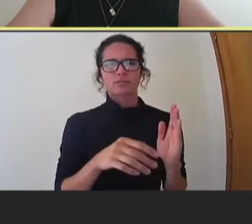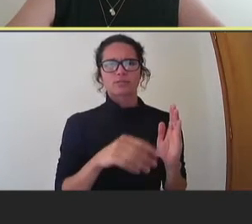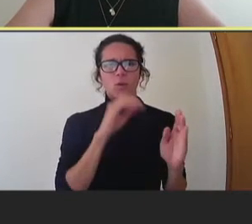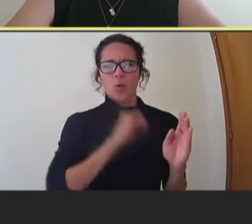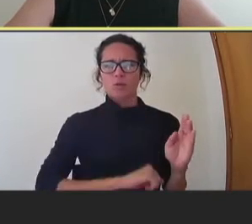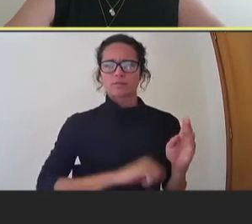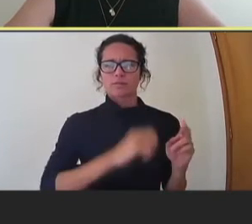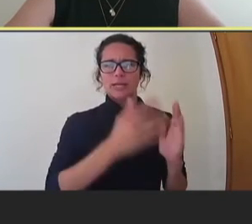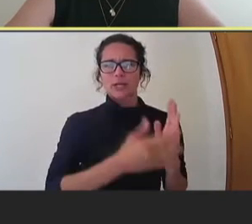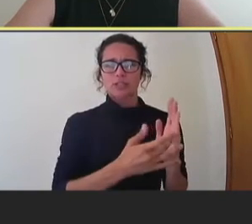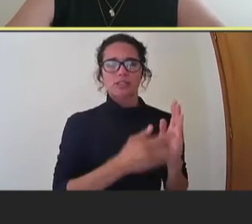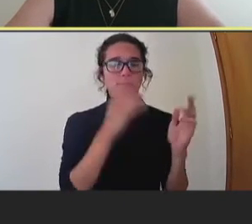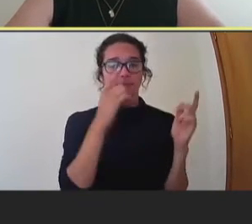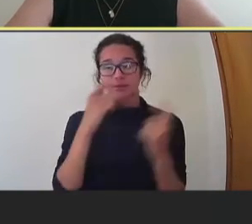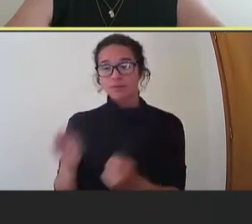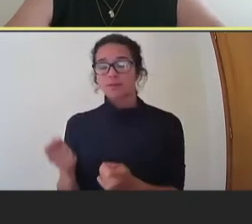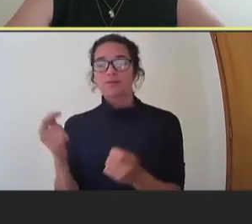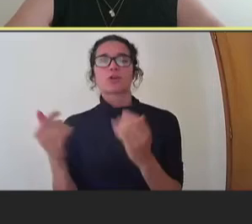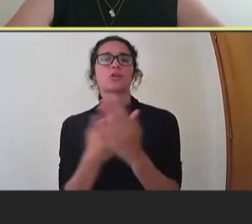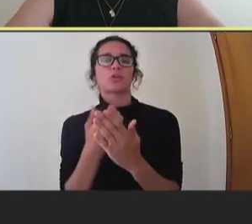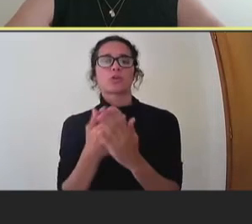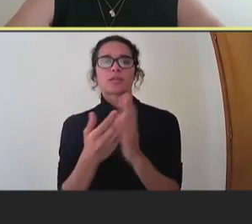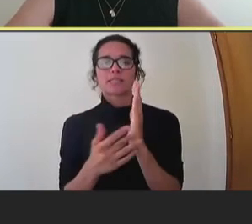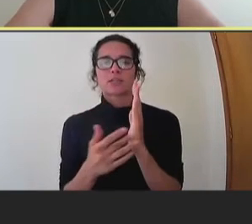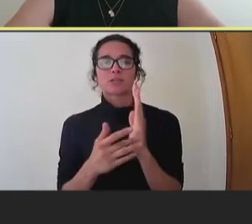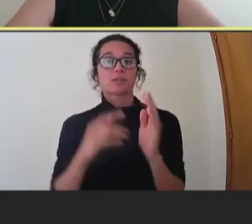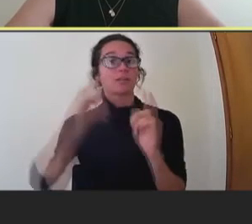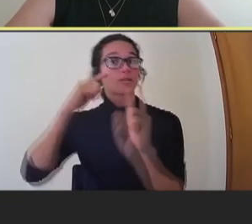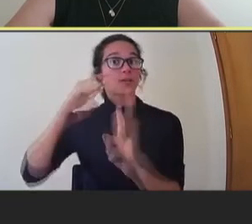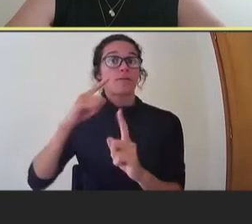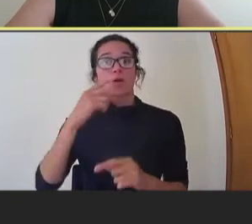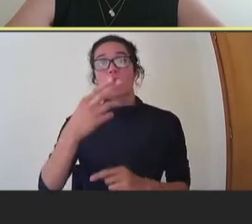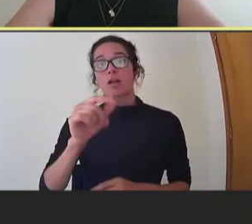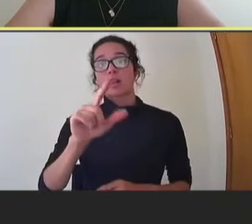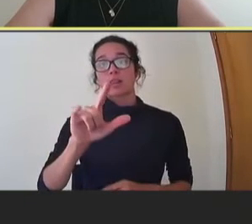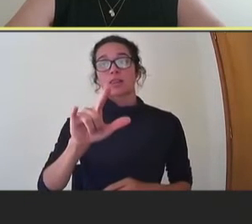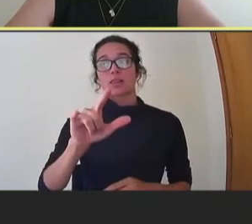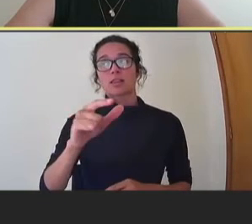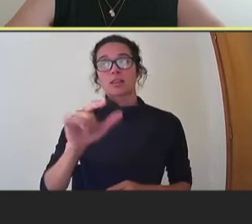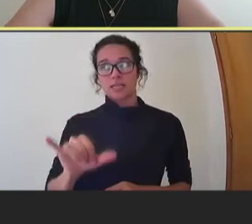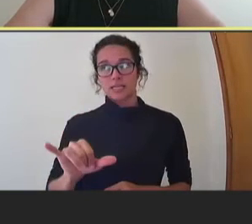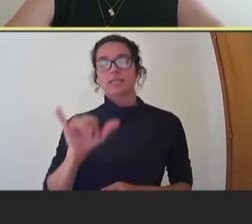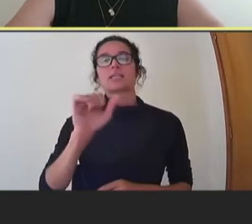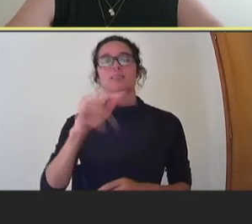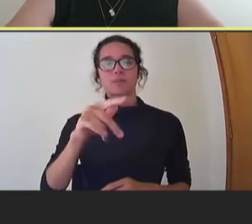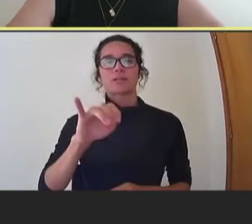So, the objective for Holly Springs was to provide cell-based vaccine and the